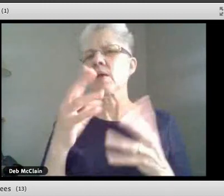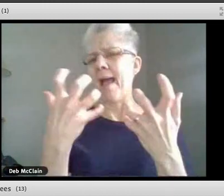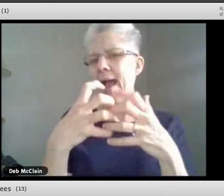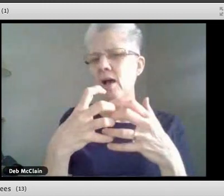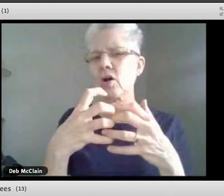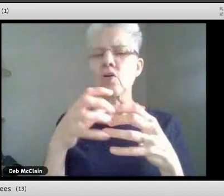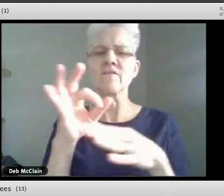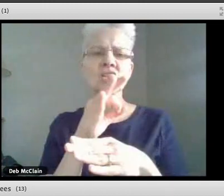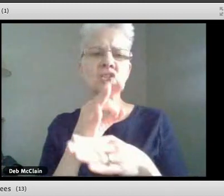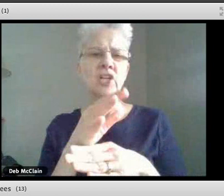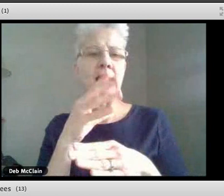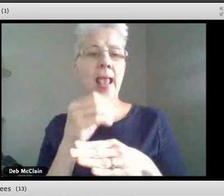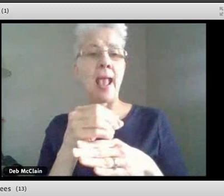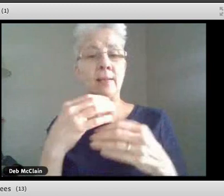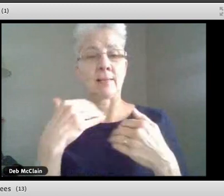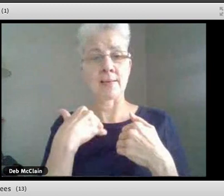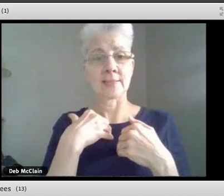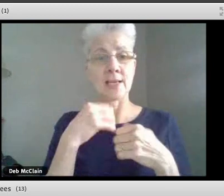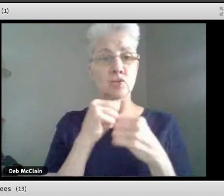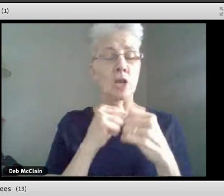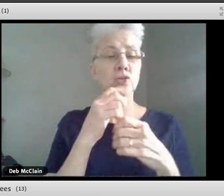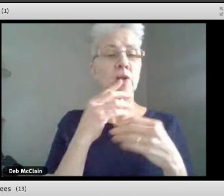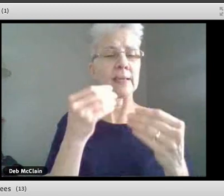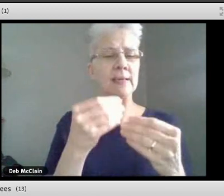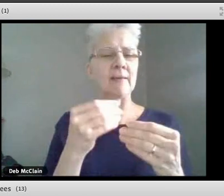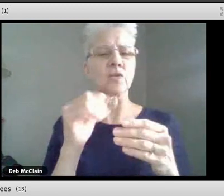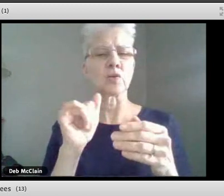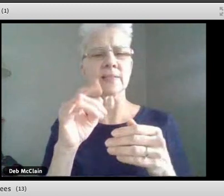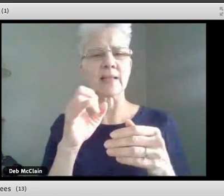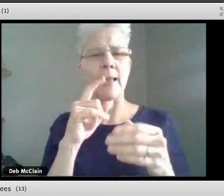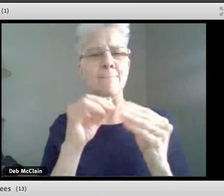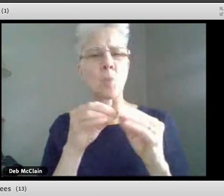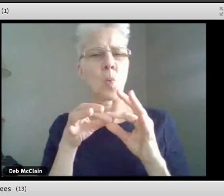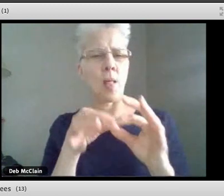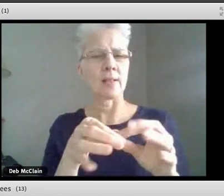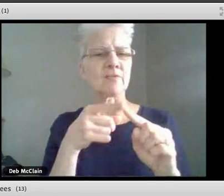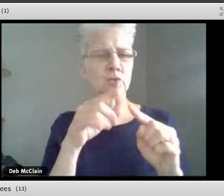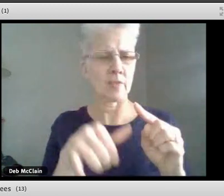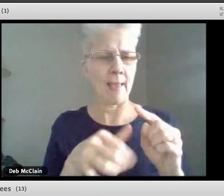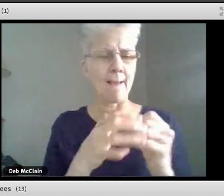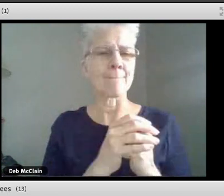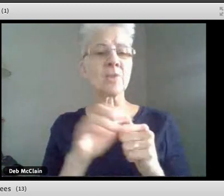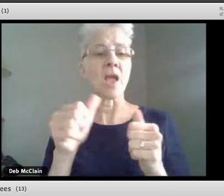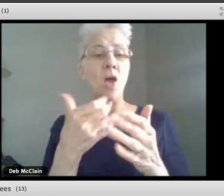and it's going to be more relevant to your users. The other thing is you may have to do a return on investment,